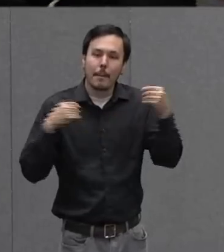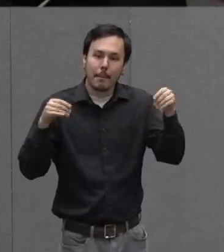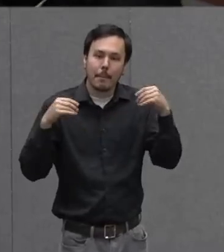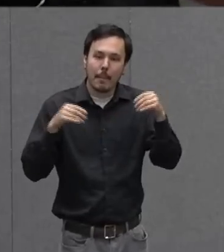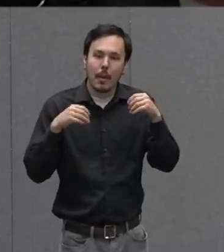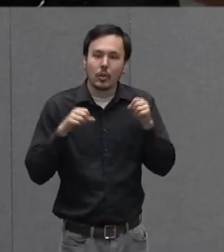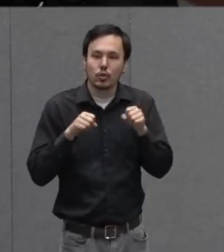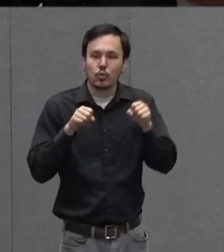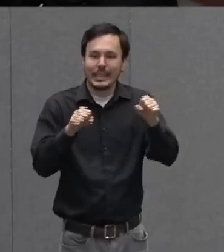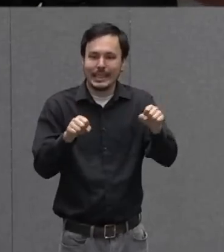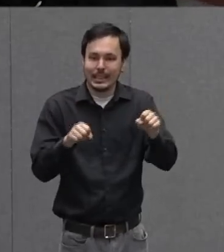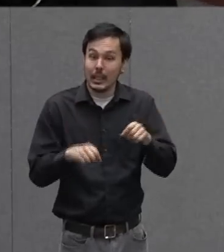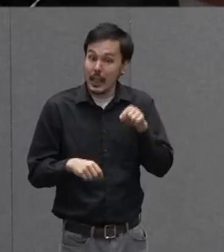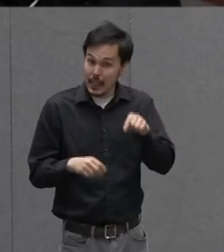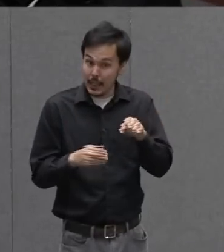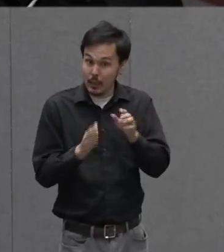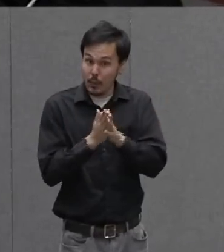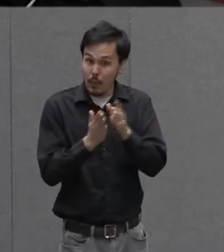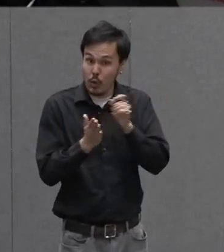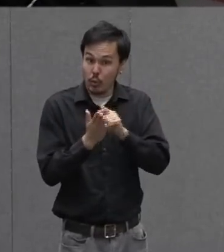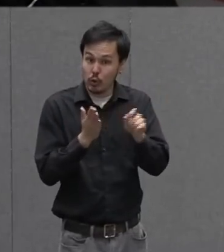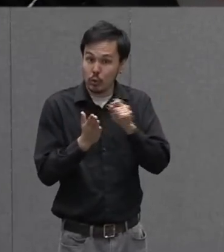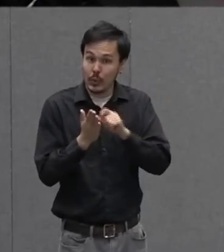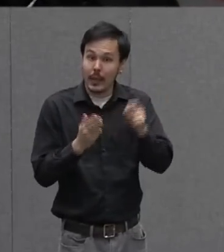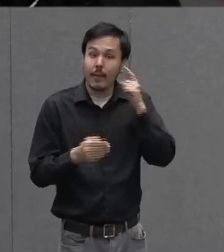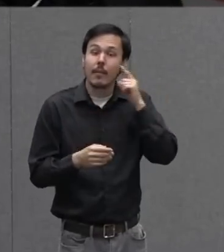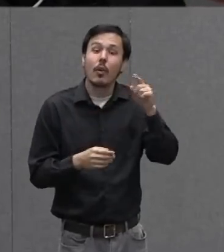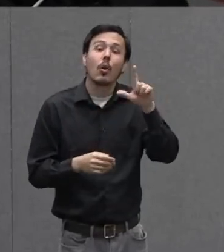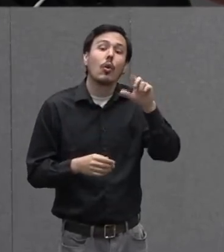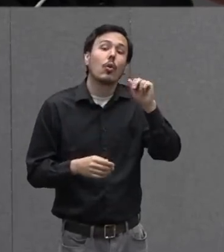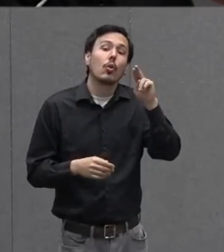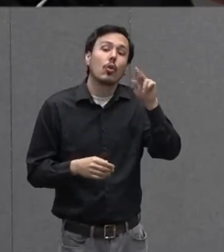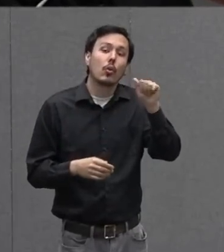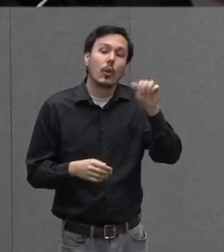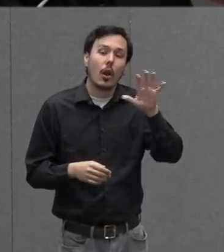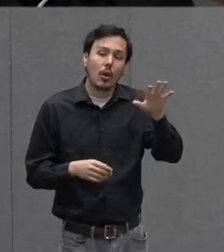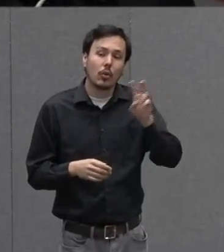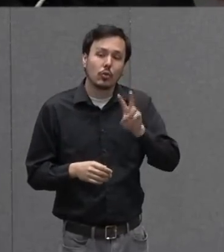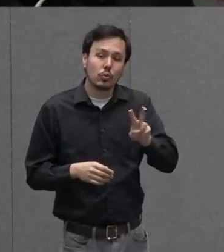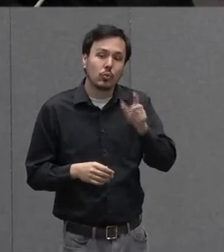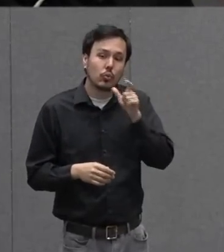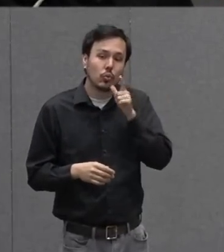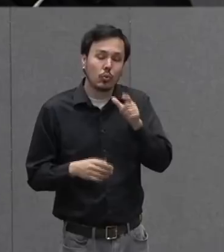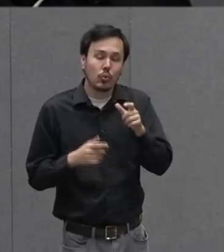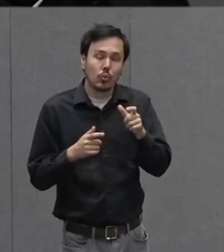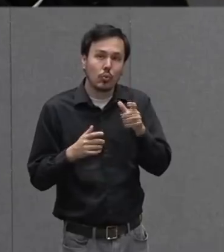This book was written for Luna and her two grandmas, Rory and Grace, for Nana.